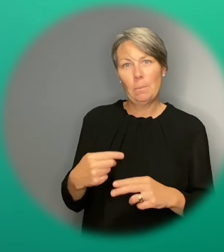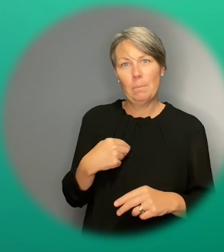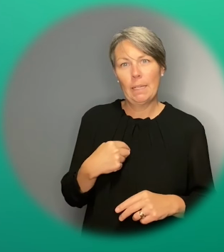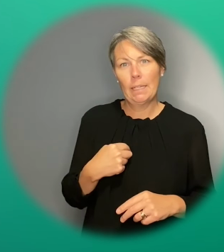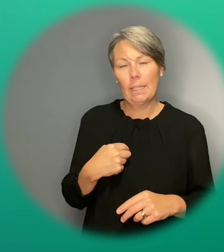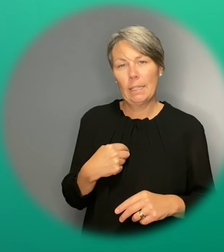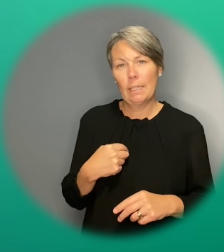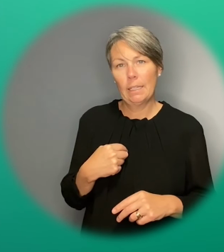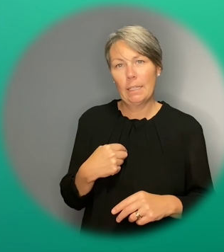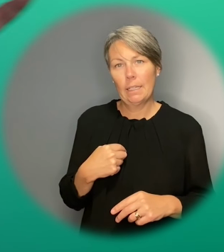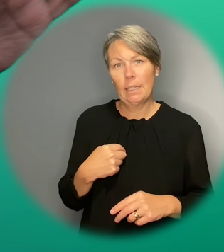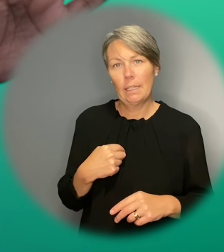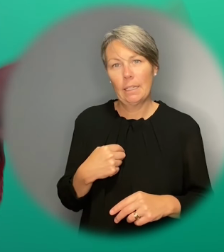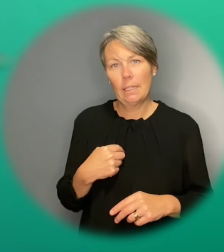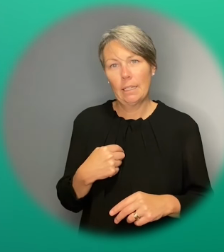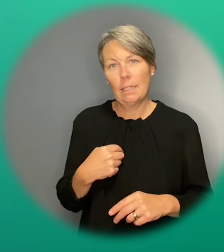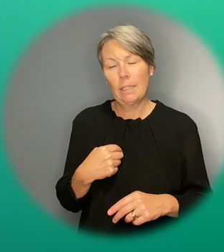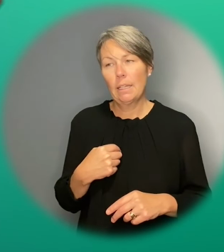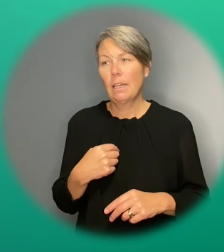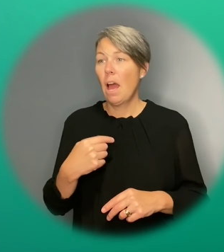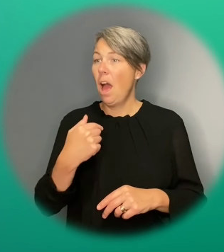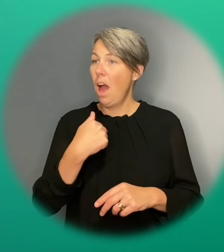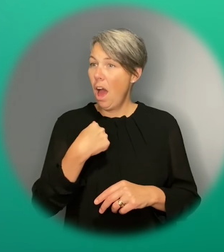consent to it as much as it consent to a sexual encounter. The education is also something